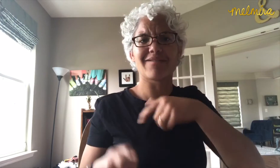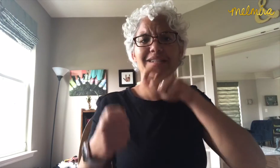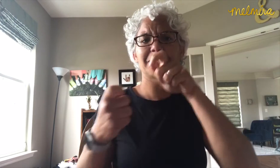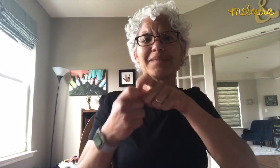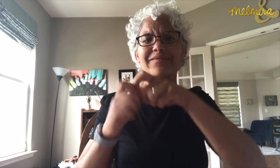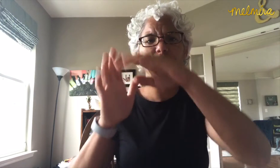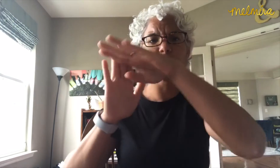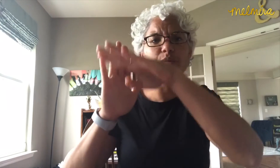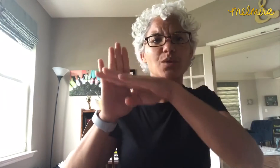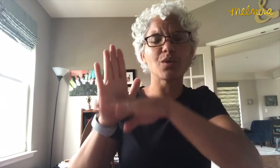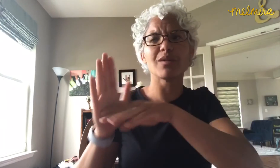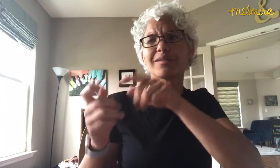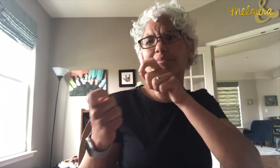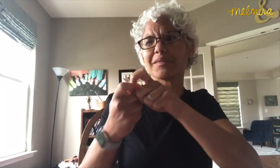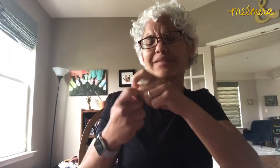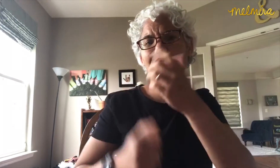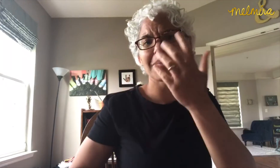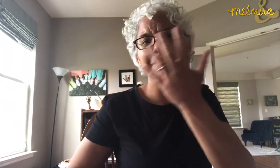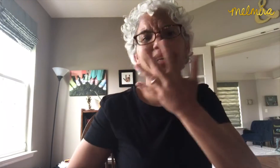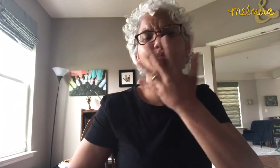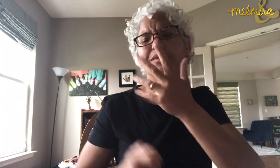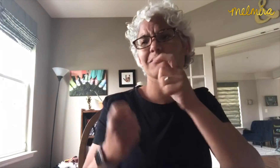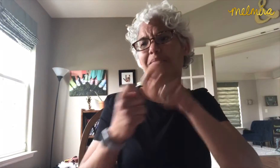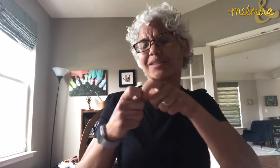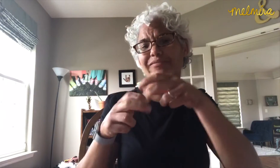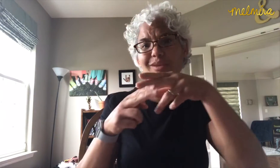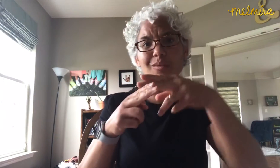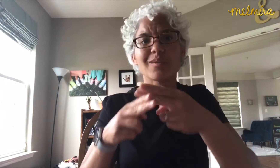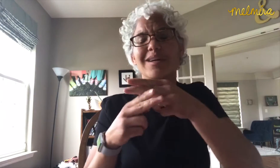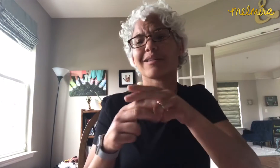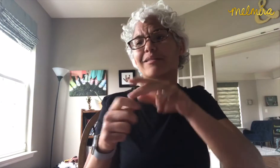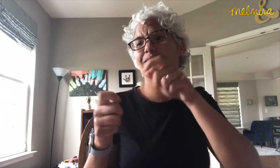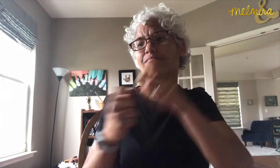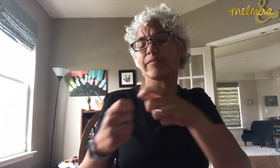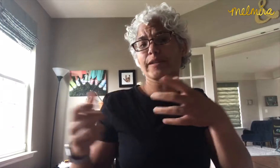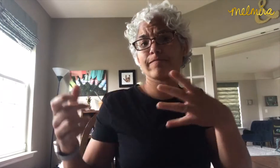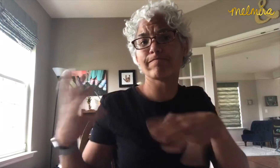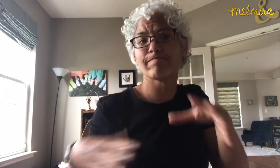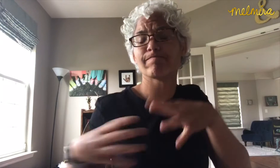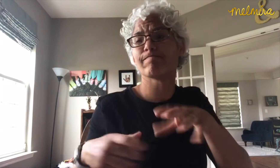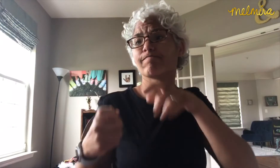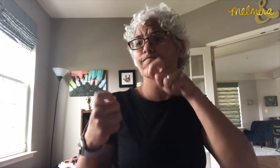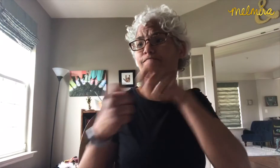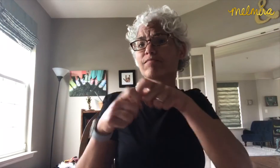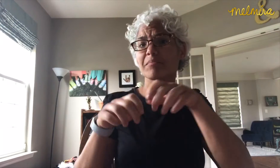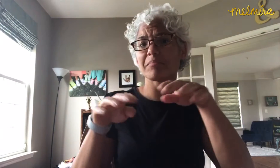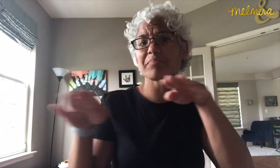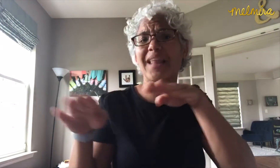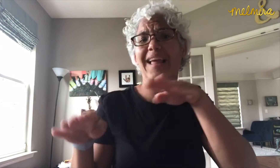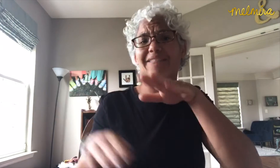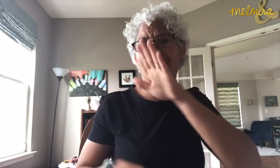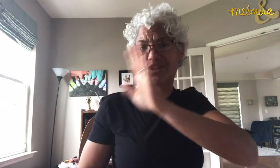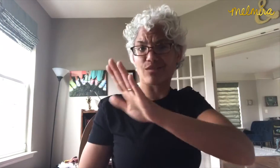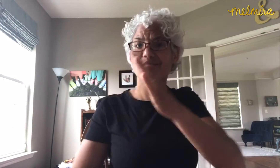They MUST comply with specific rules, maintain certain appearances and adhere to certain weight limits and dress